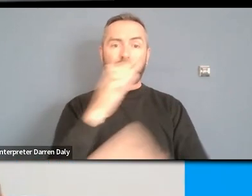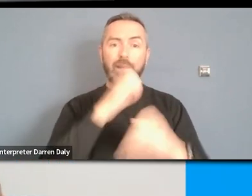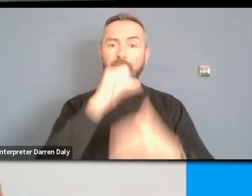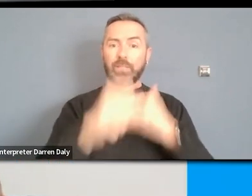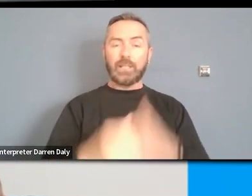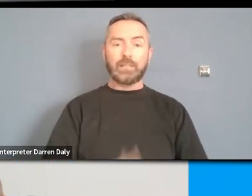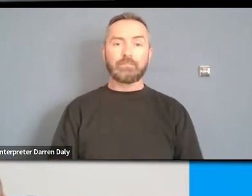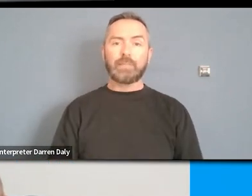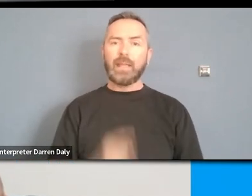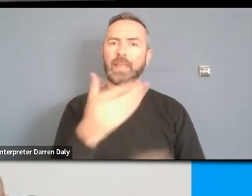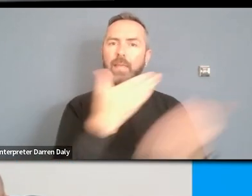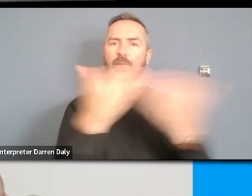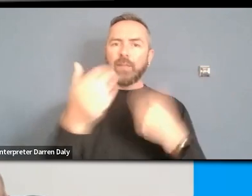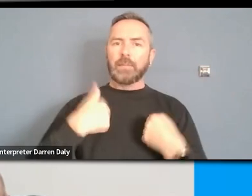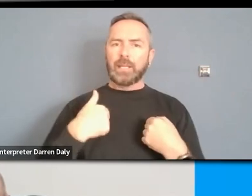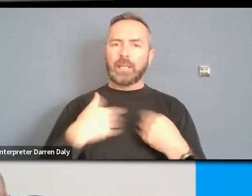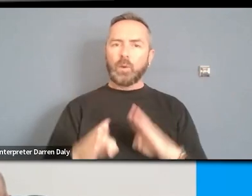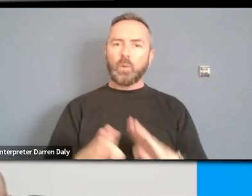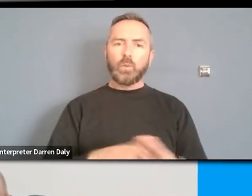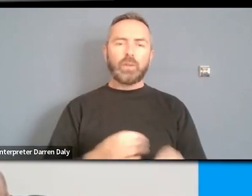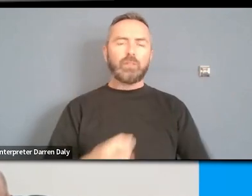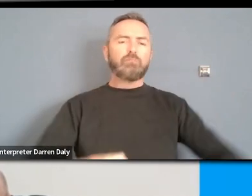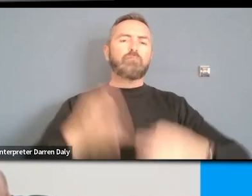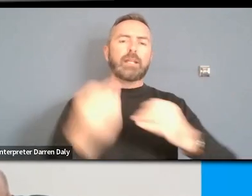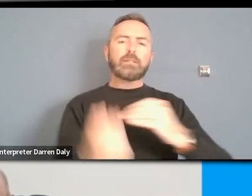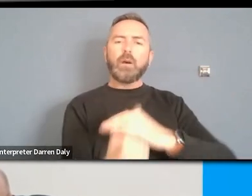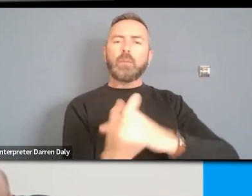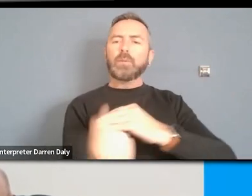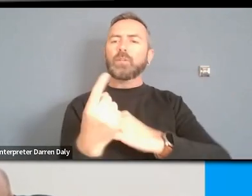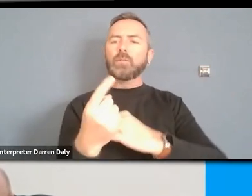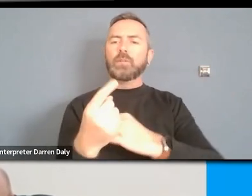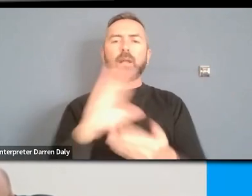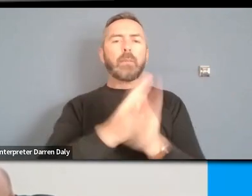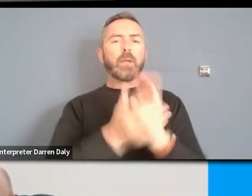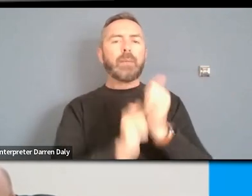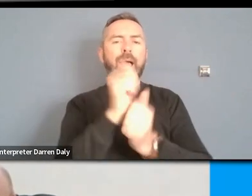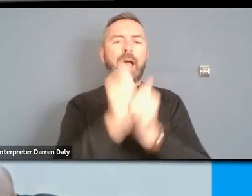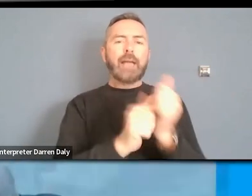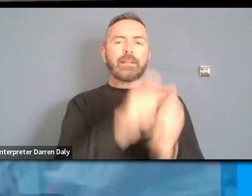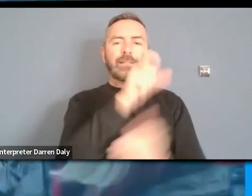They provided me with great opportunities to become an active citizen in my own life.